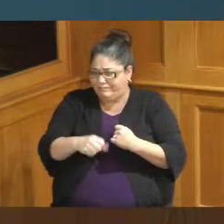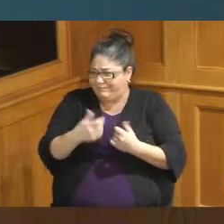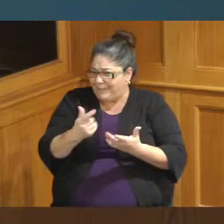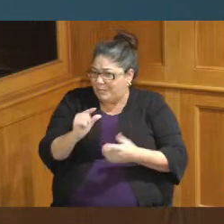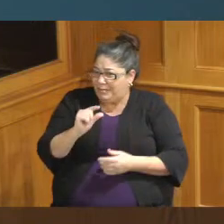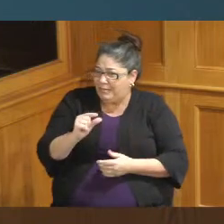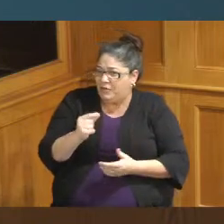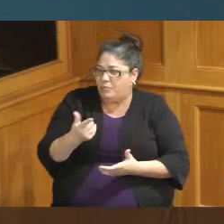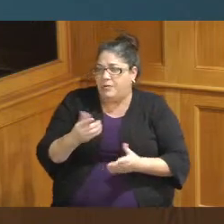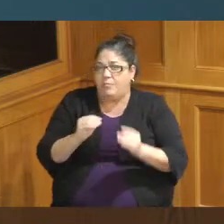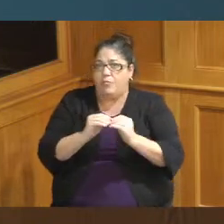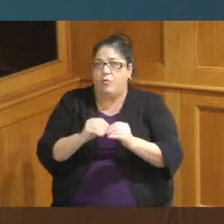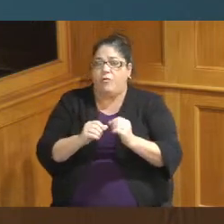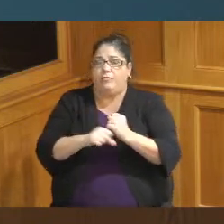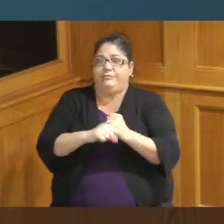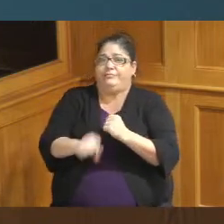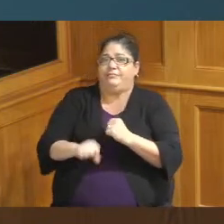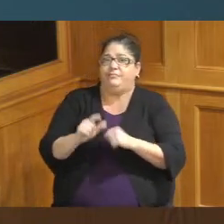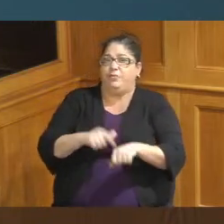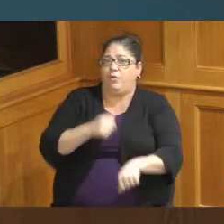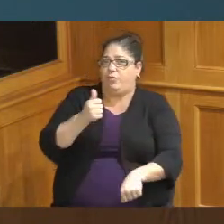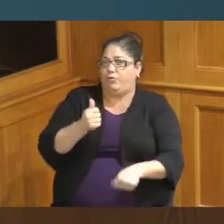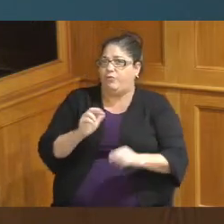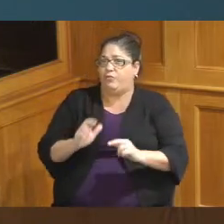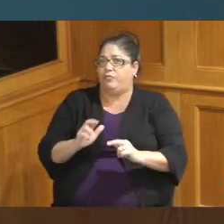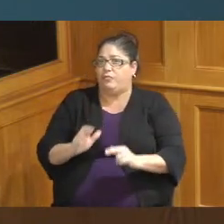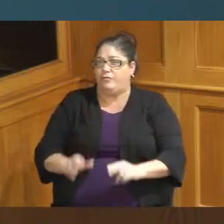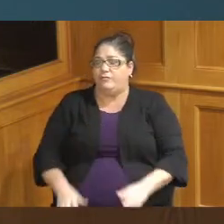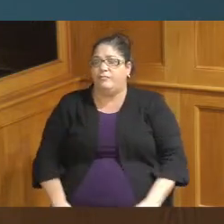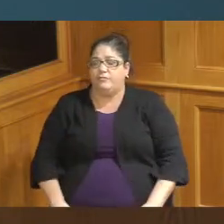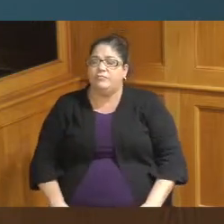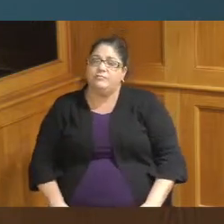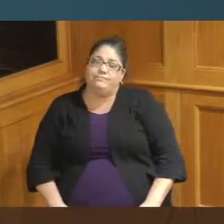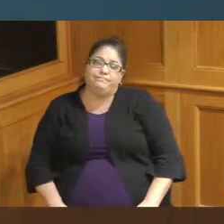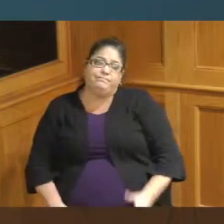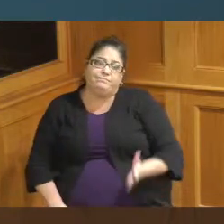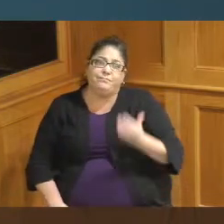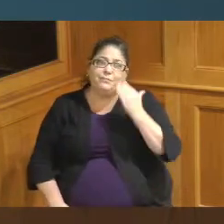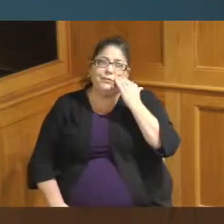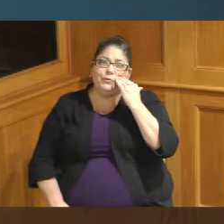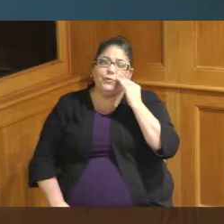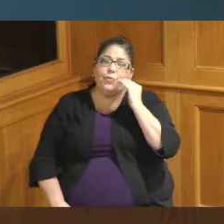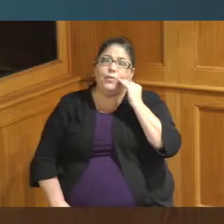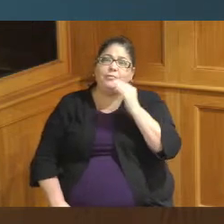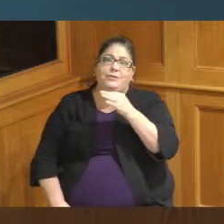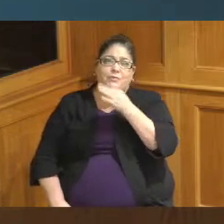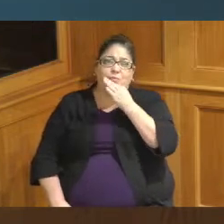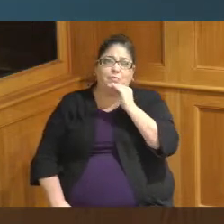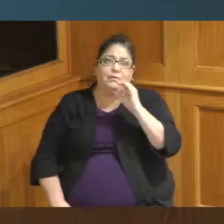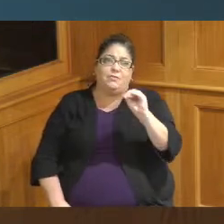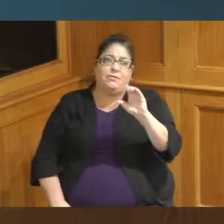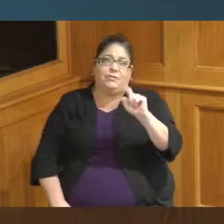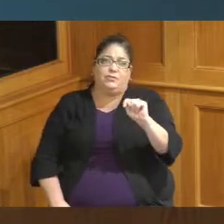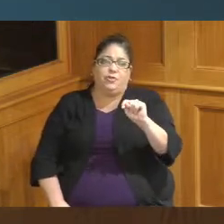know go a little bit longer we knew that it'd be sometime in October but to give me information